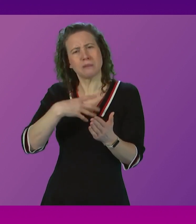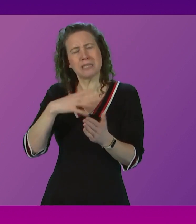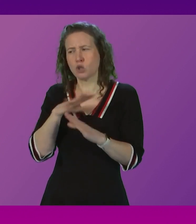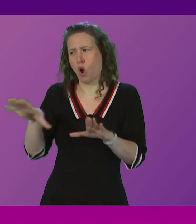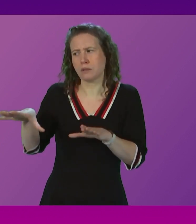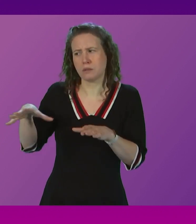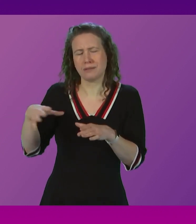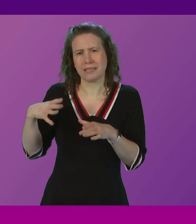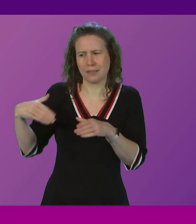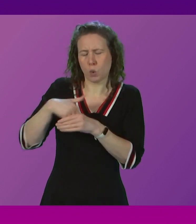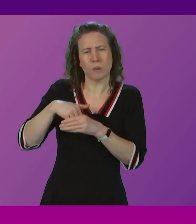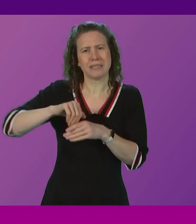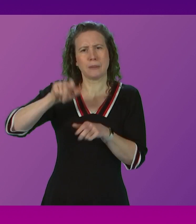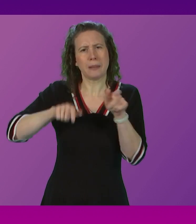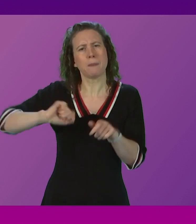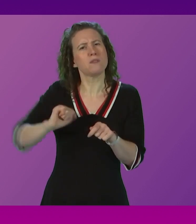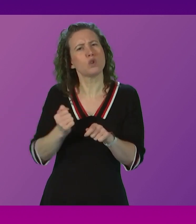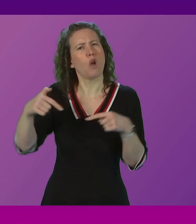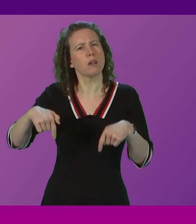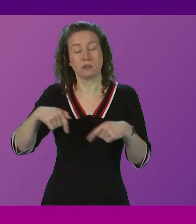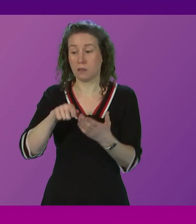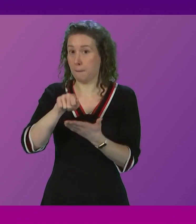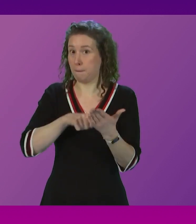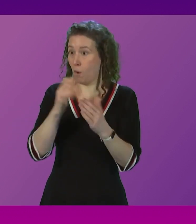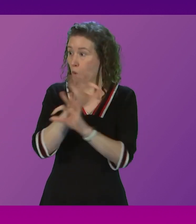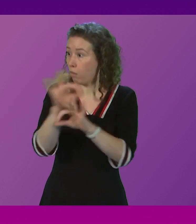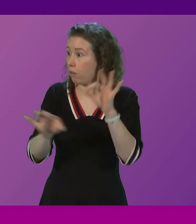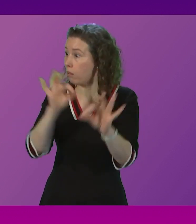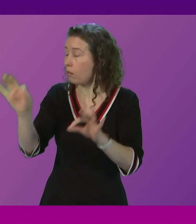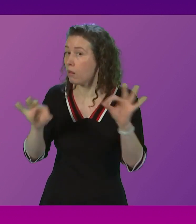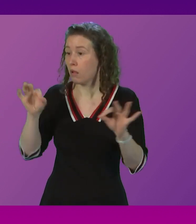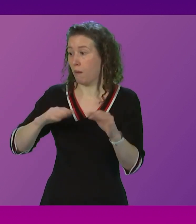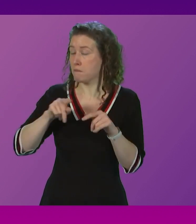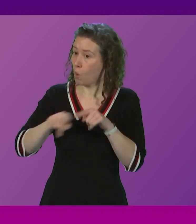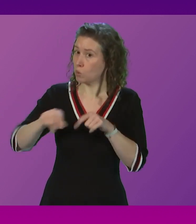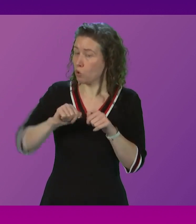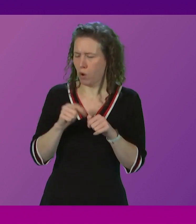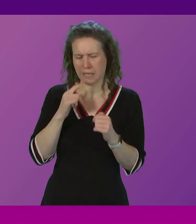on the issues; polling shows that a majority of Scots are firmly against key parts of the